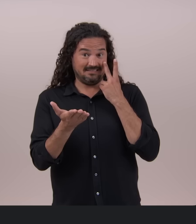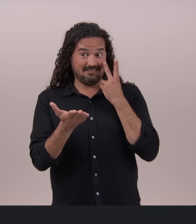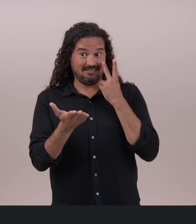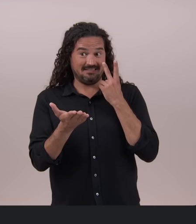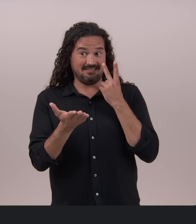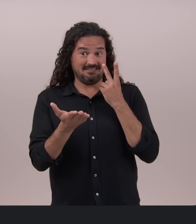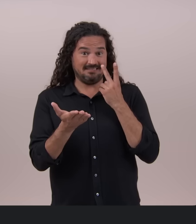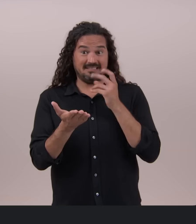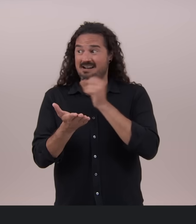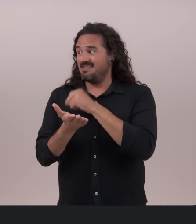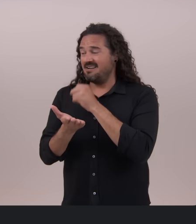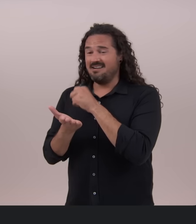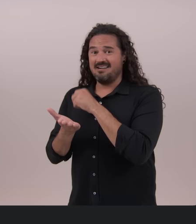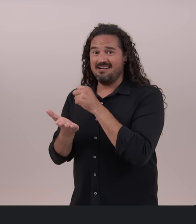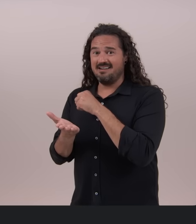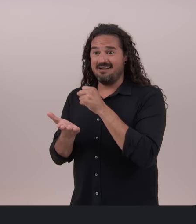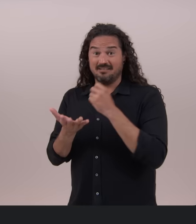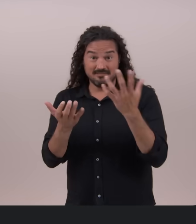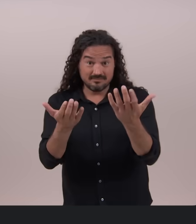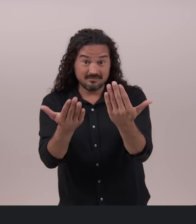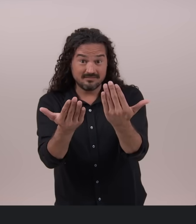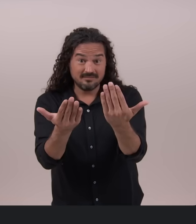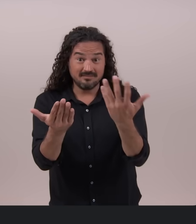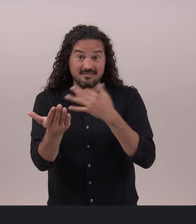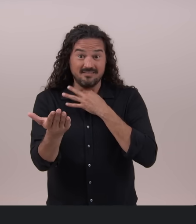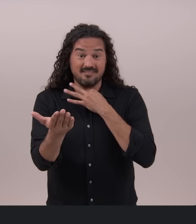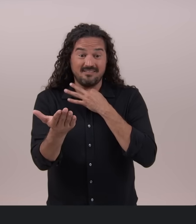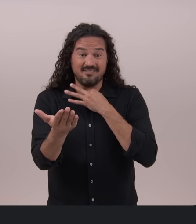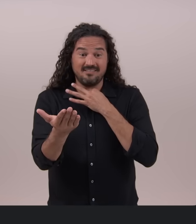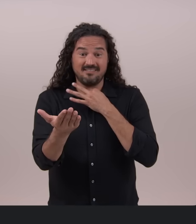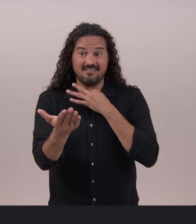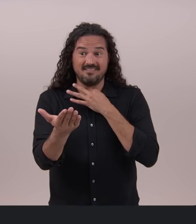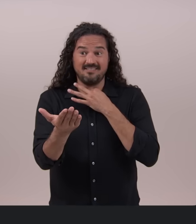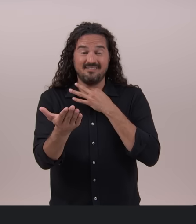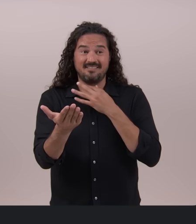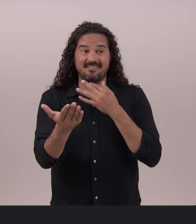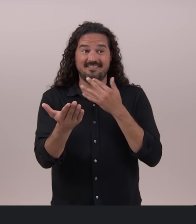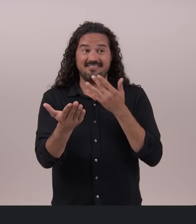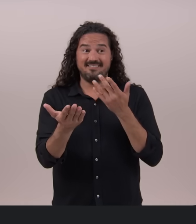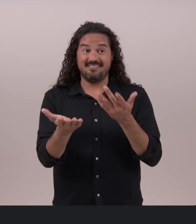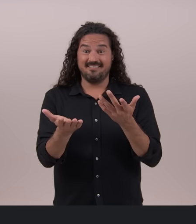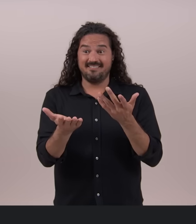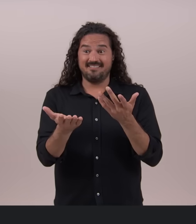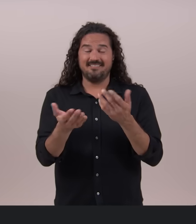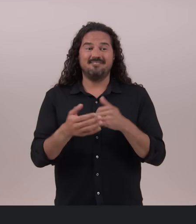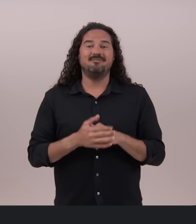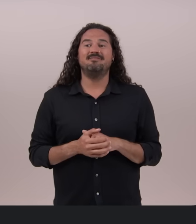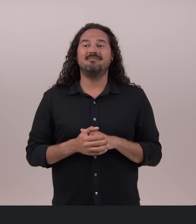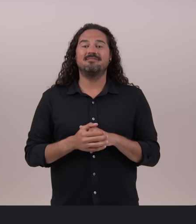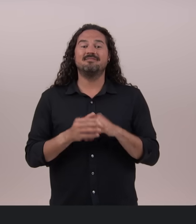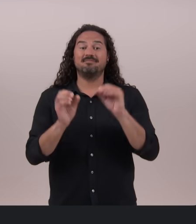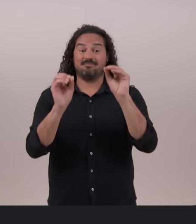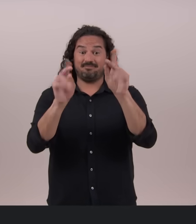Do you all want to see? All right.